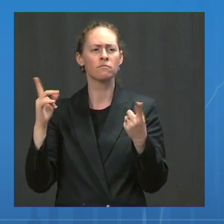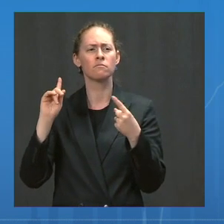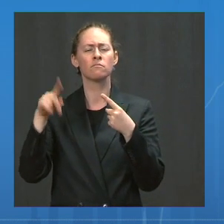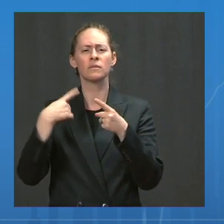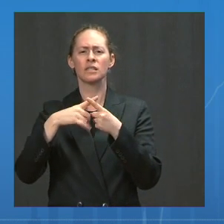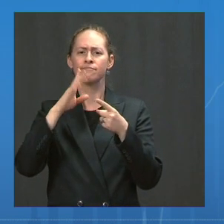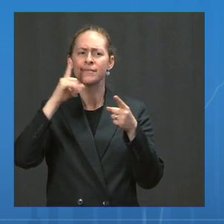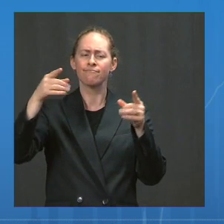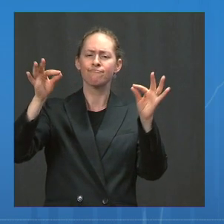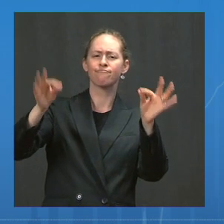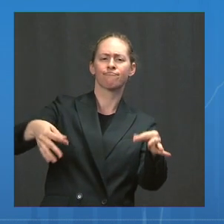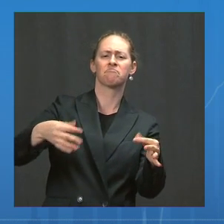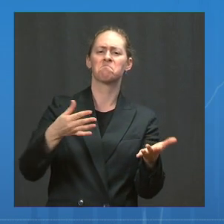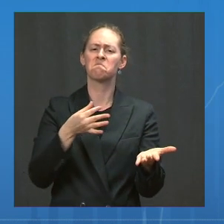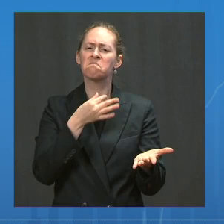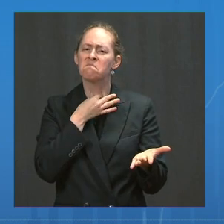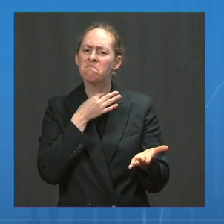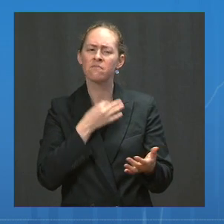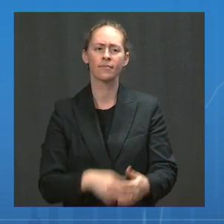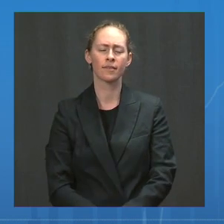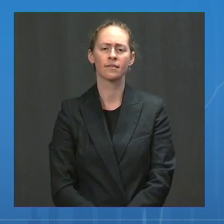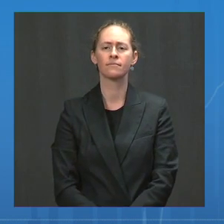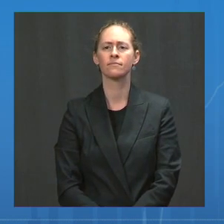Mr. Zients: So, Dr. Fauci on breakthrough cases.